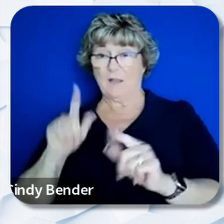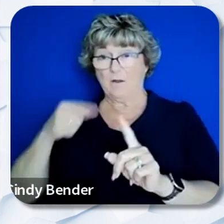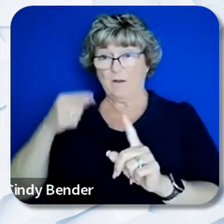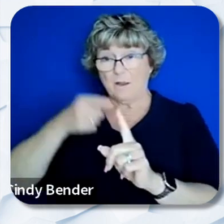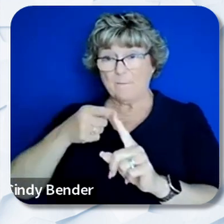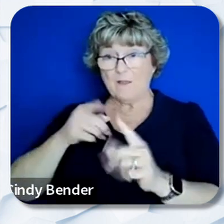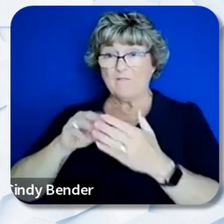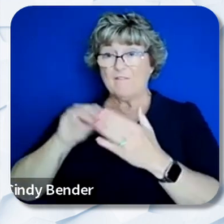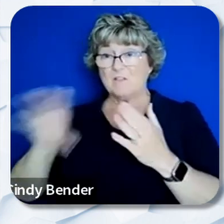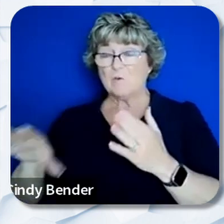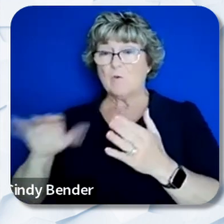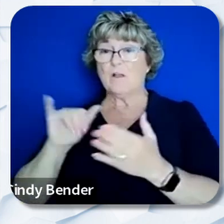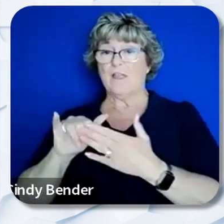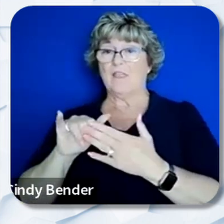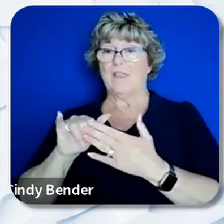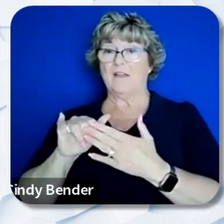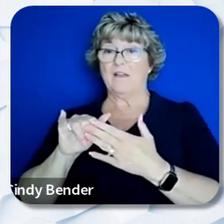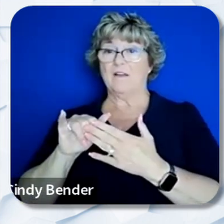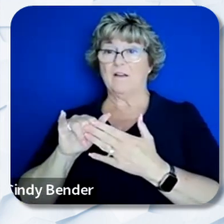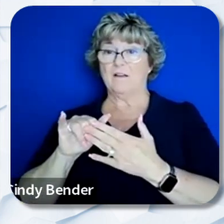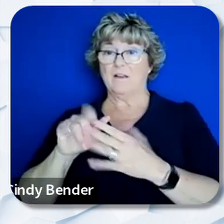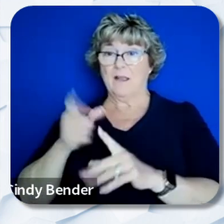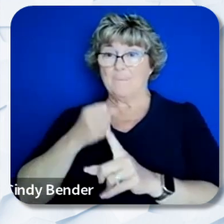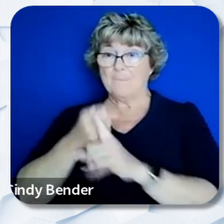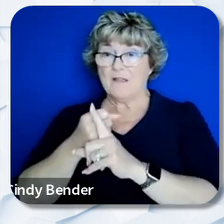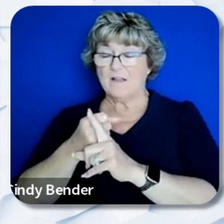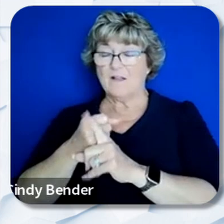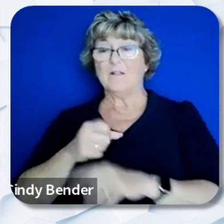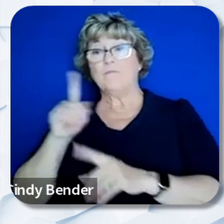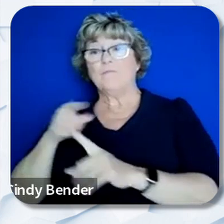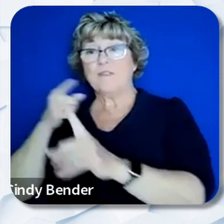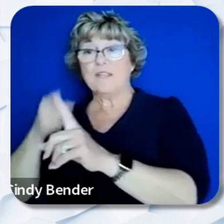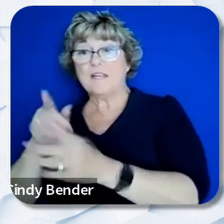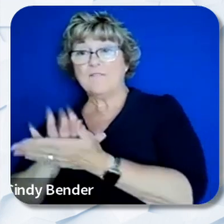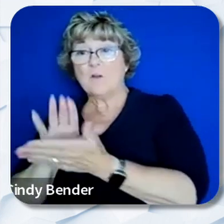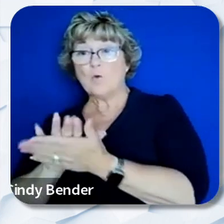students that is impacted? A specific set of school sites?" And then that way we can